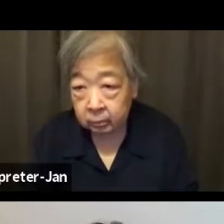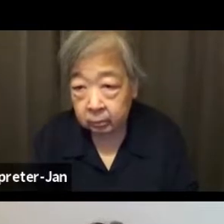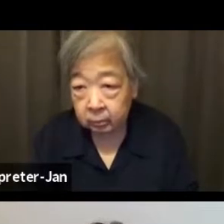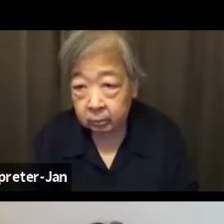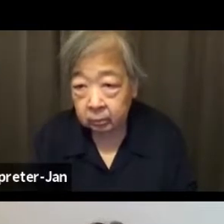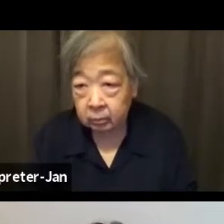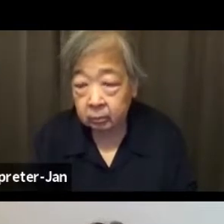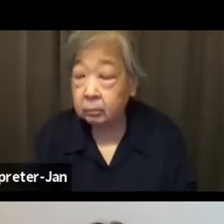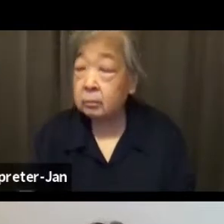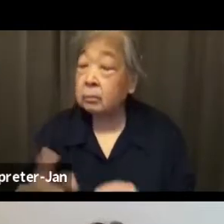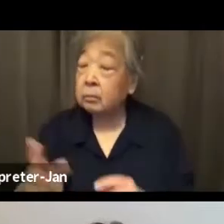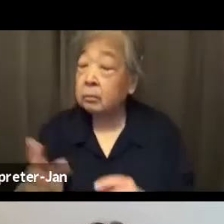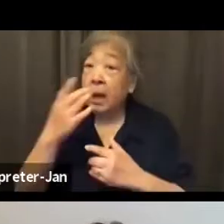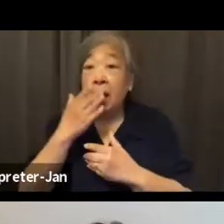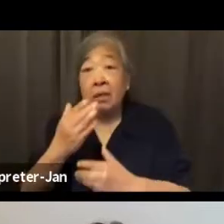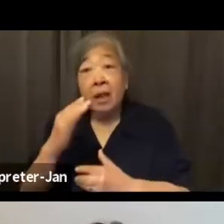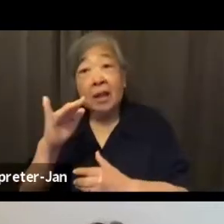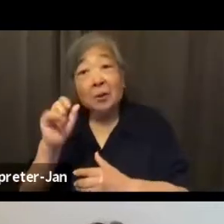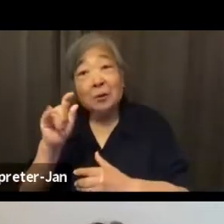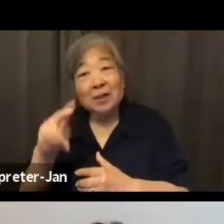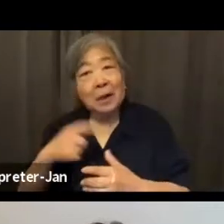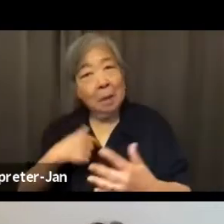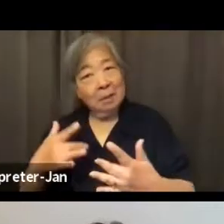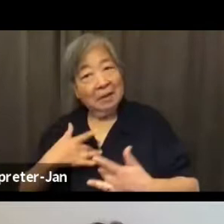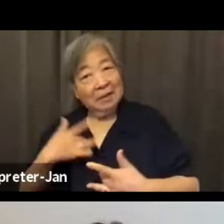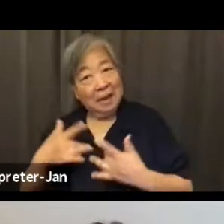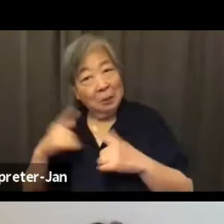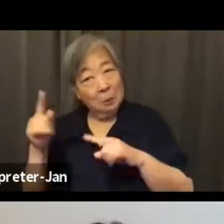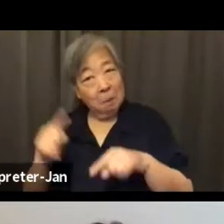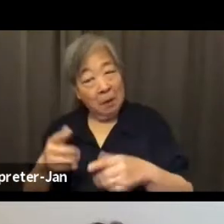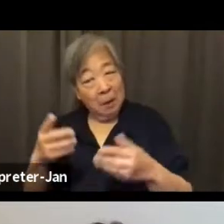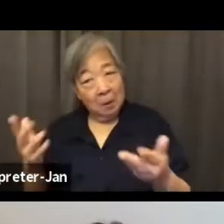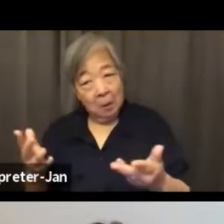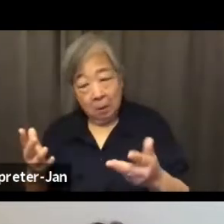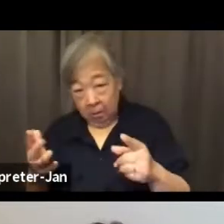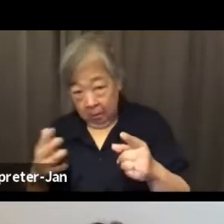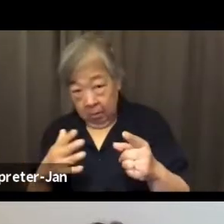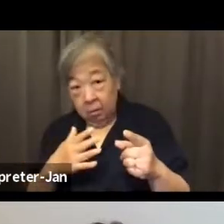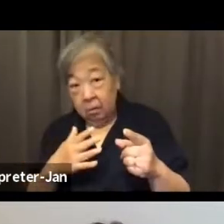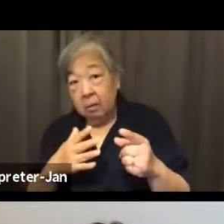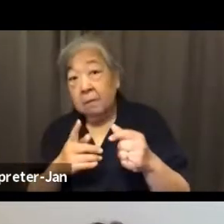I'm really excited to be here, and if you can advance to the first slide, please.